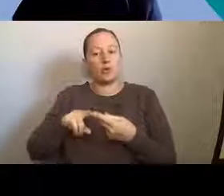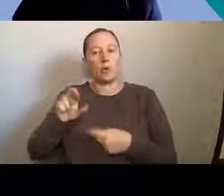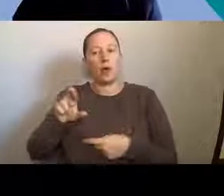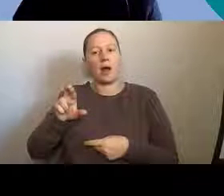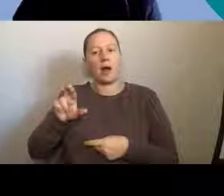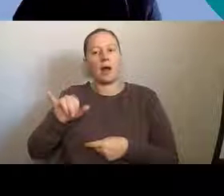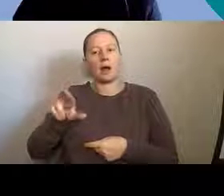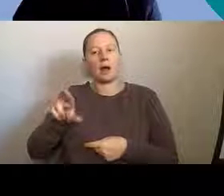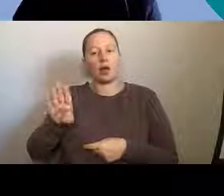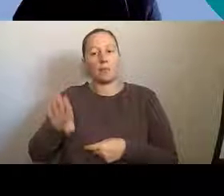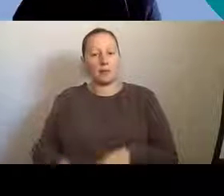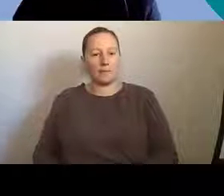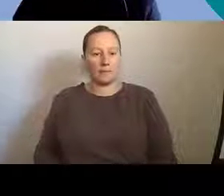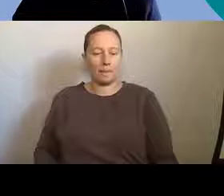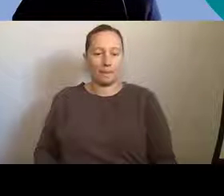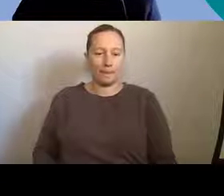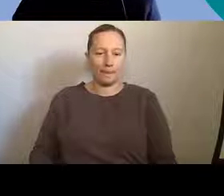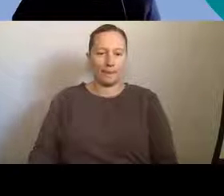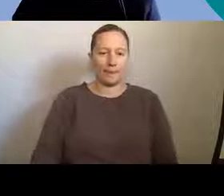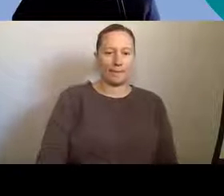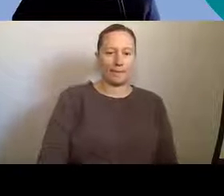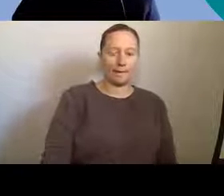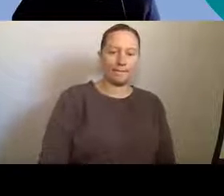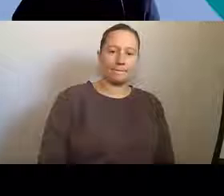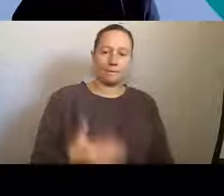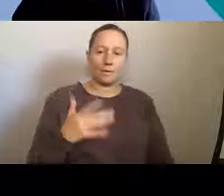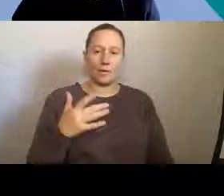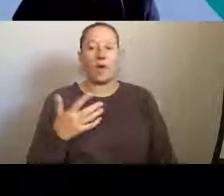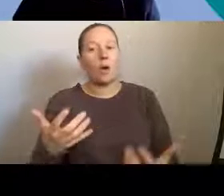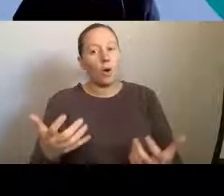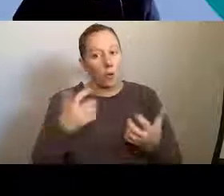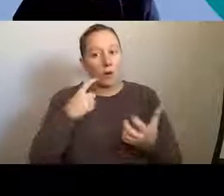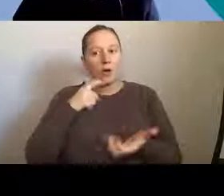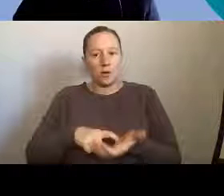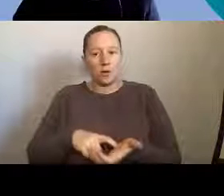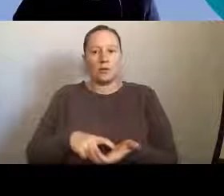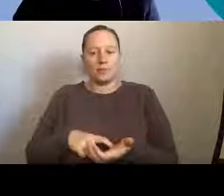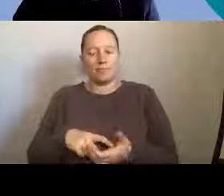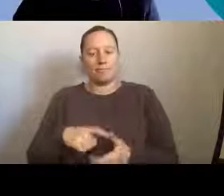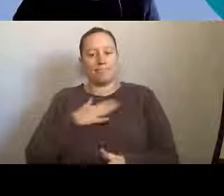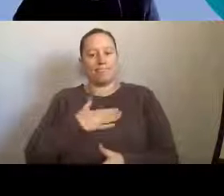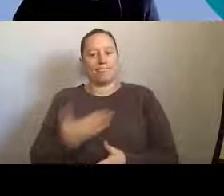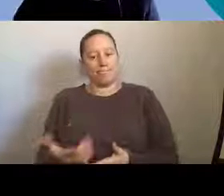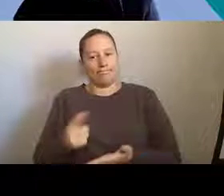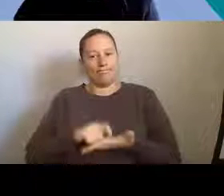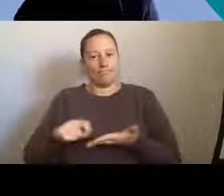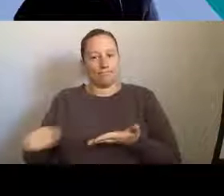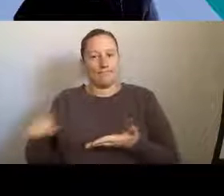Now I really want to recognize that informed consent considerations are incredibly challenging,